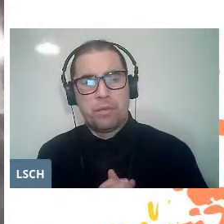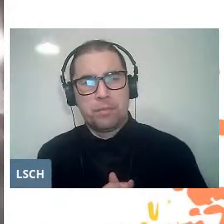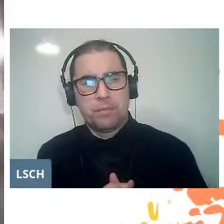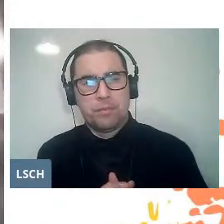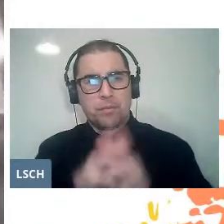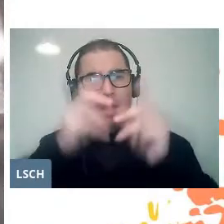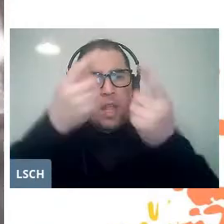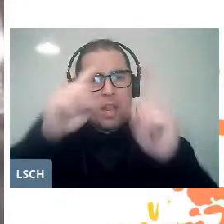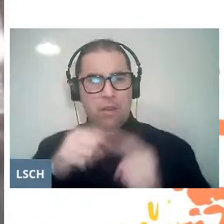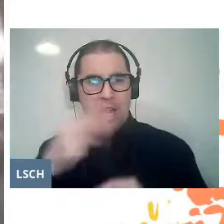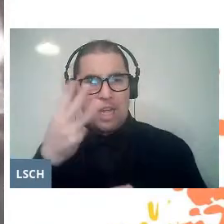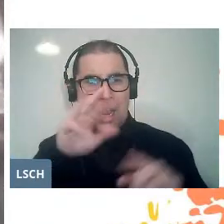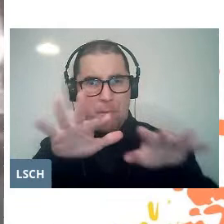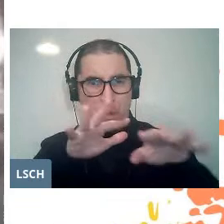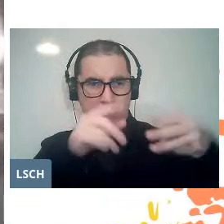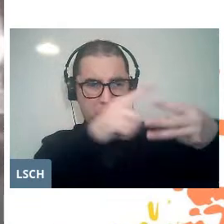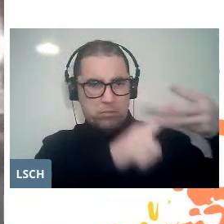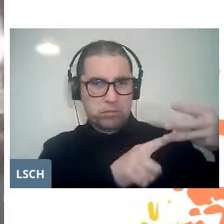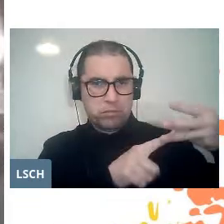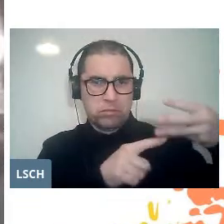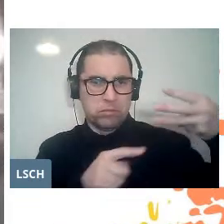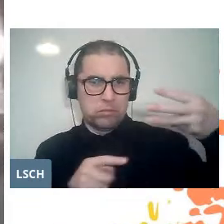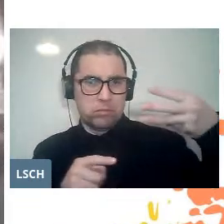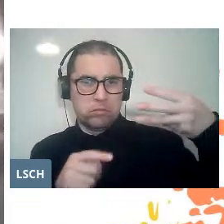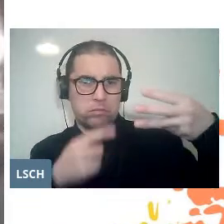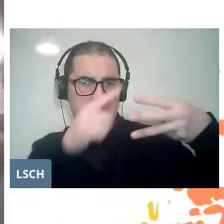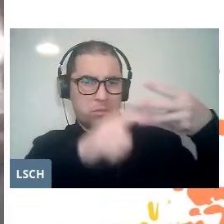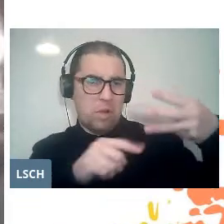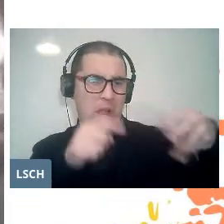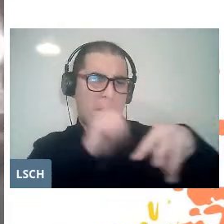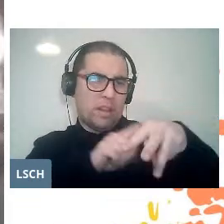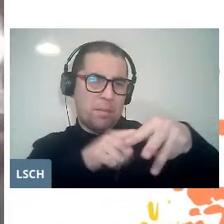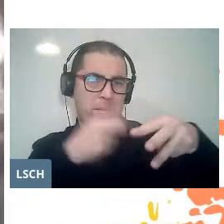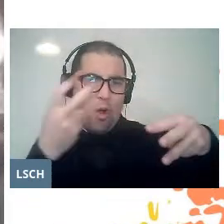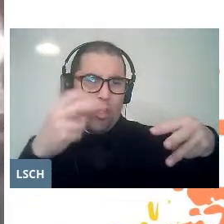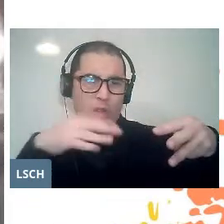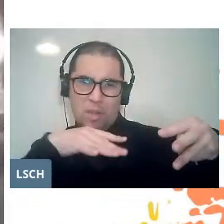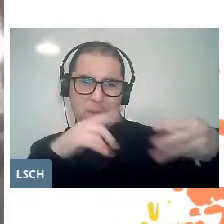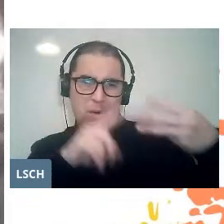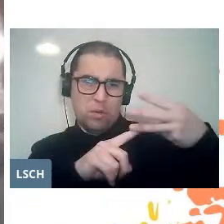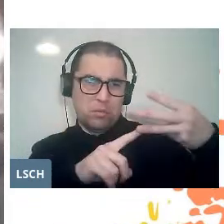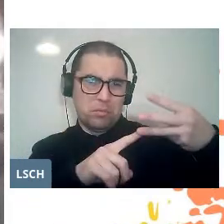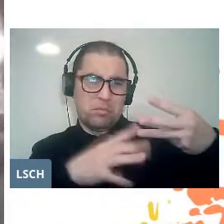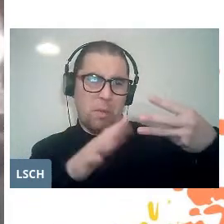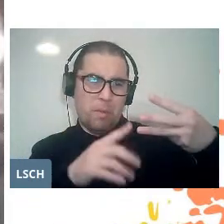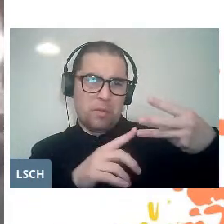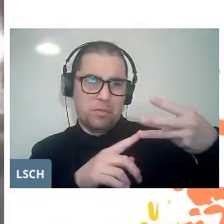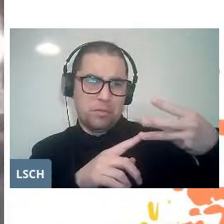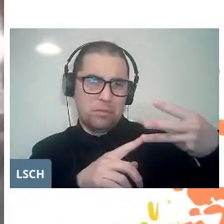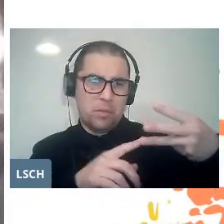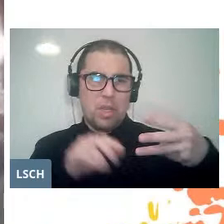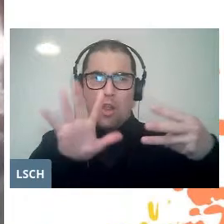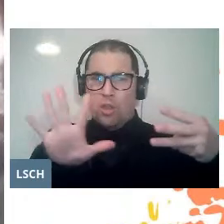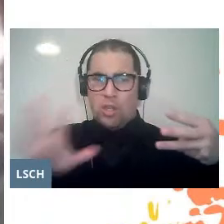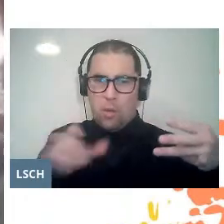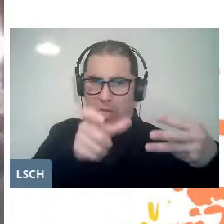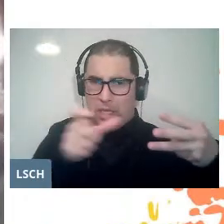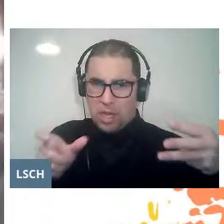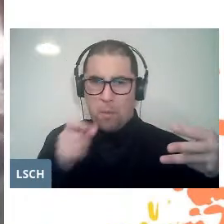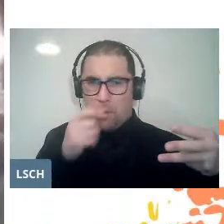had three movements, a duration of approximately 12 minutes, with 55 musicians, as happened in the court of Mannheim,